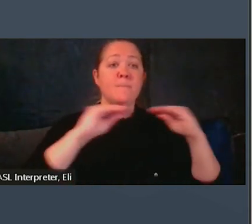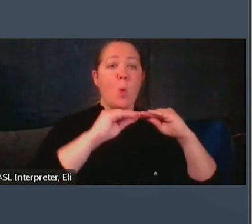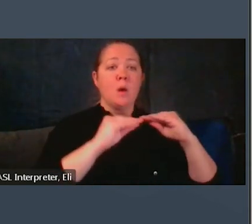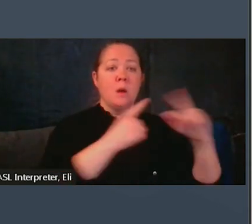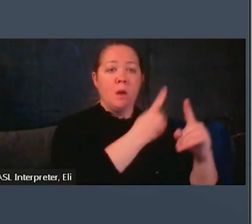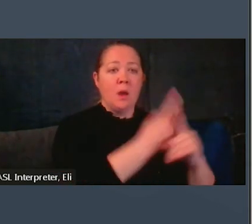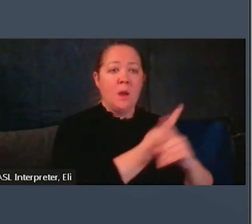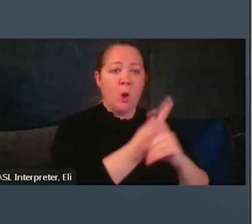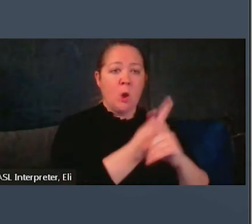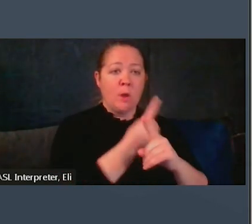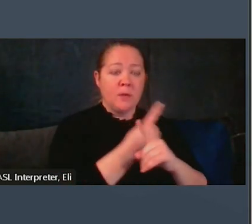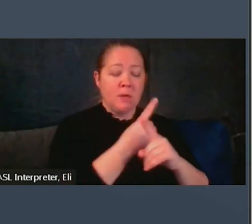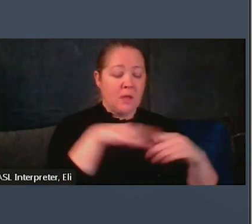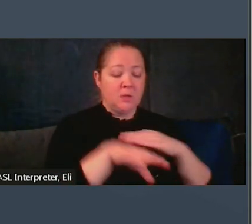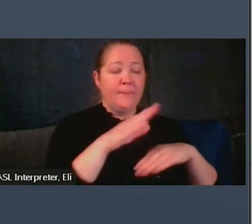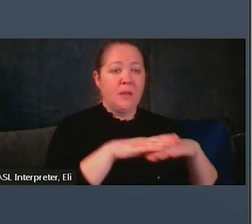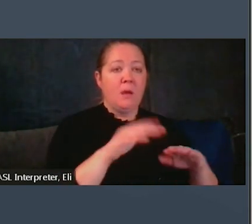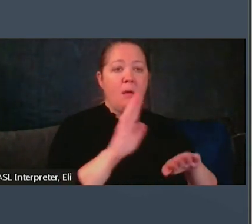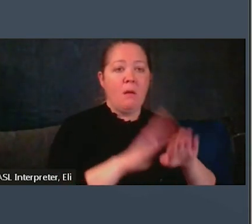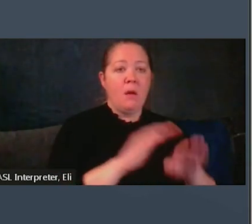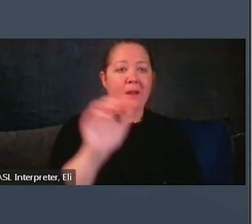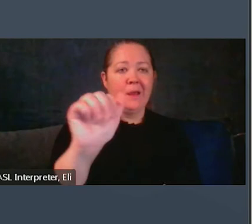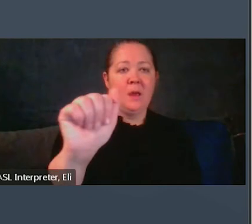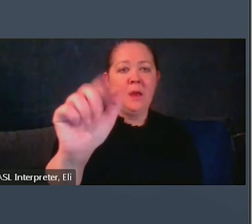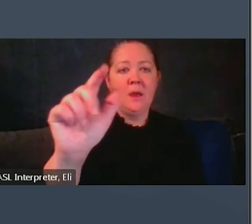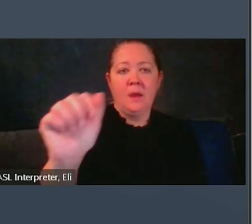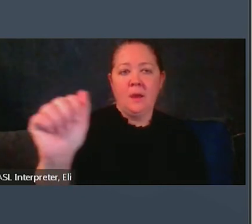be on the Addison road for those people to come in and out